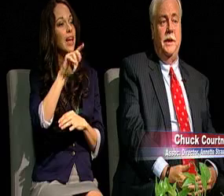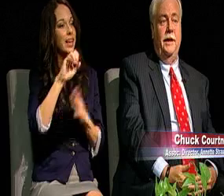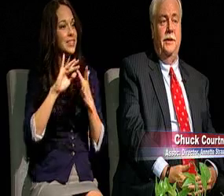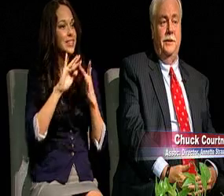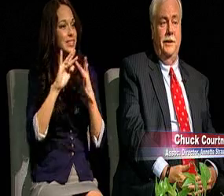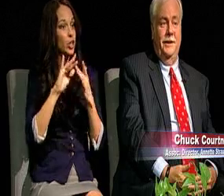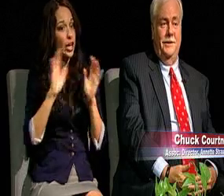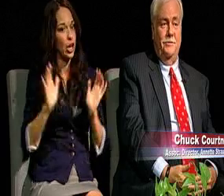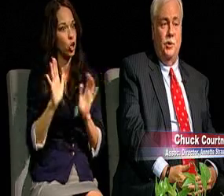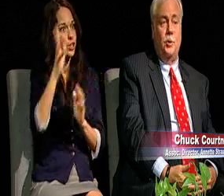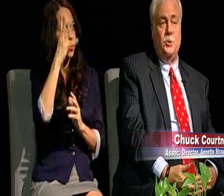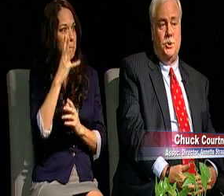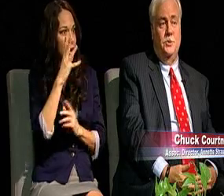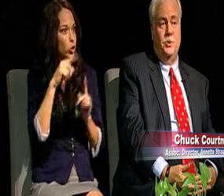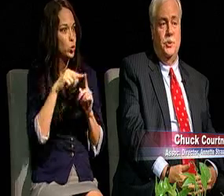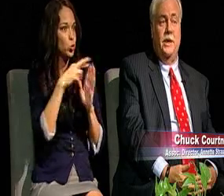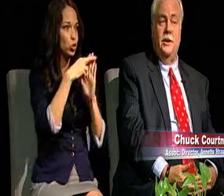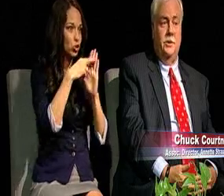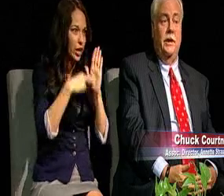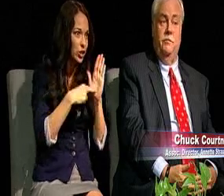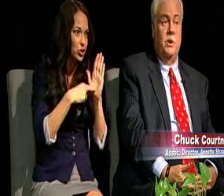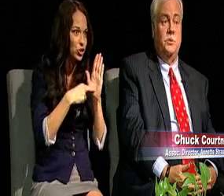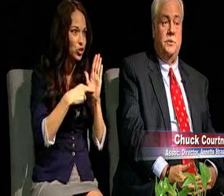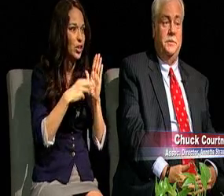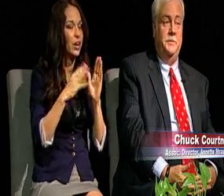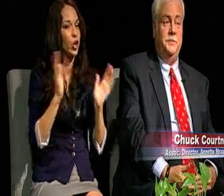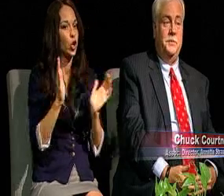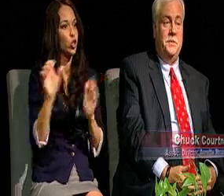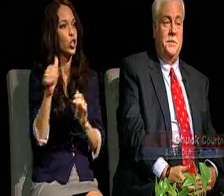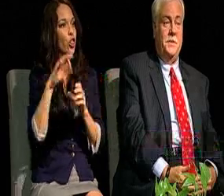and voters to get out there and vote.